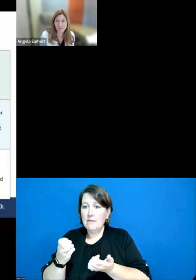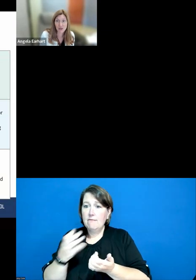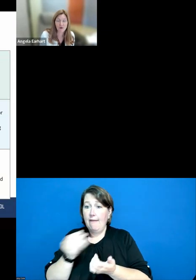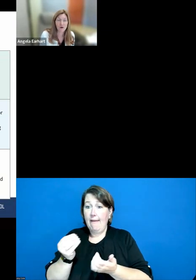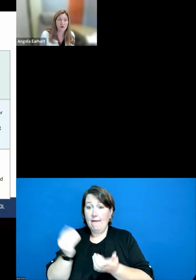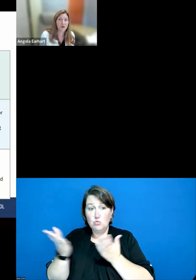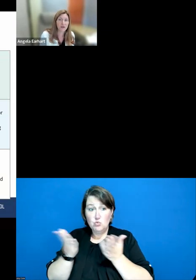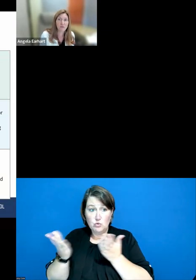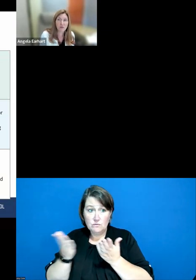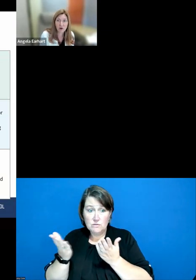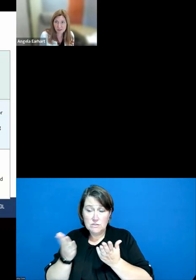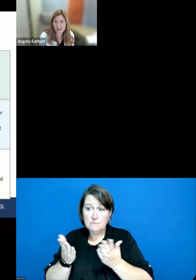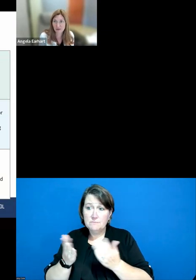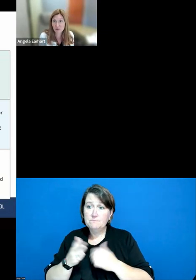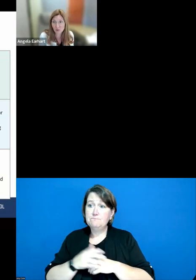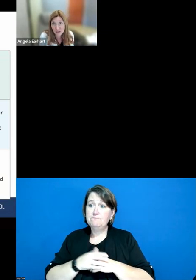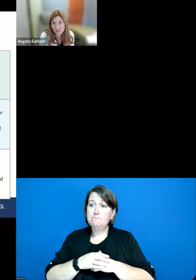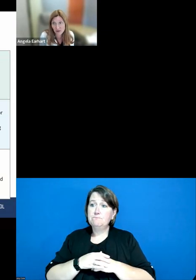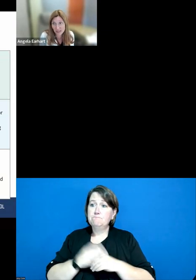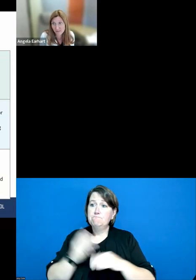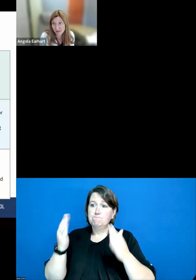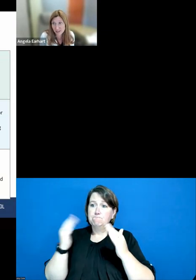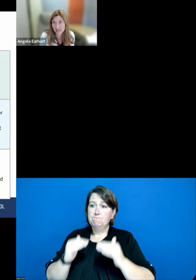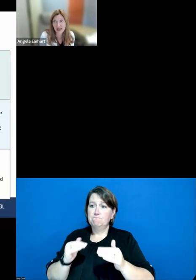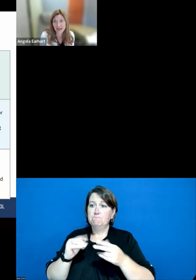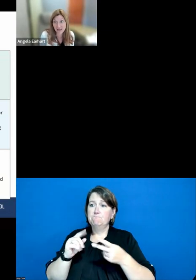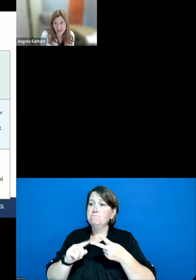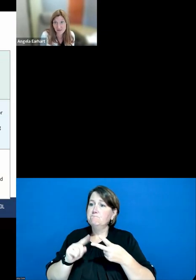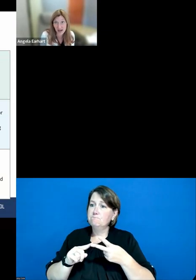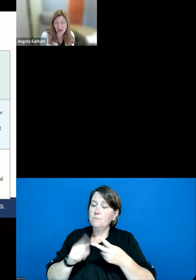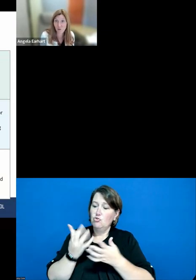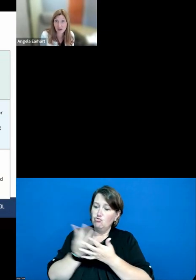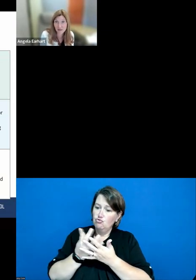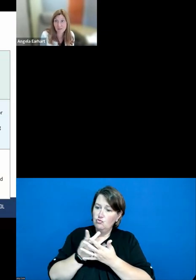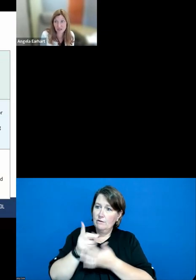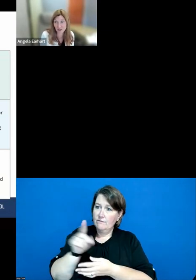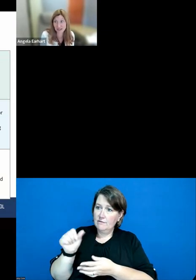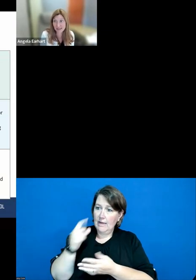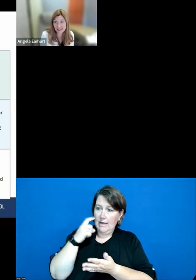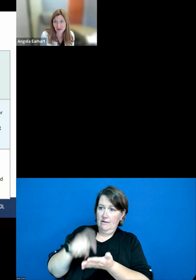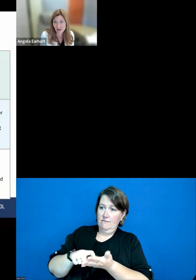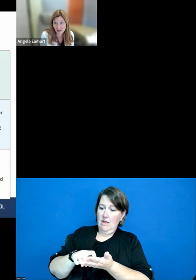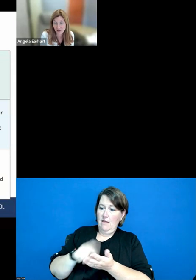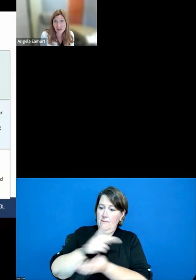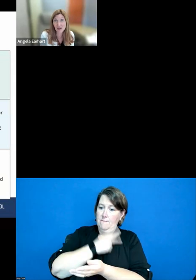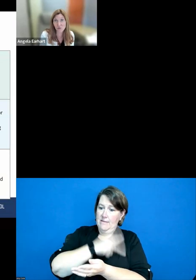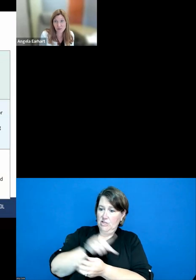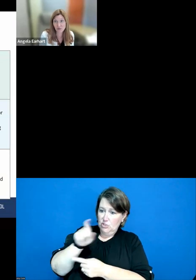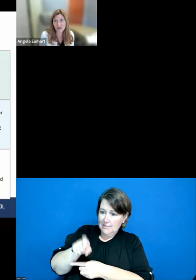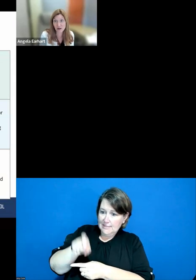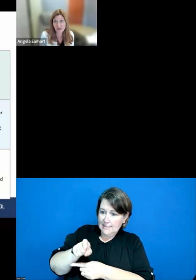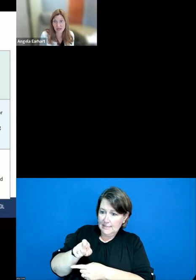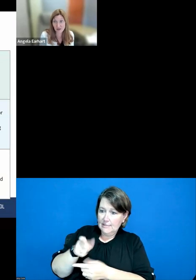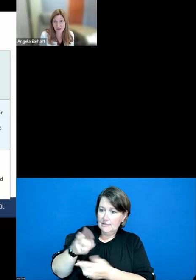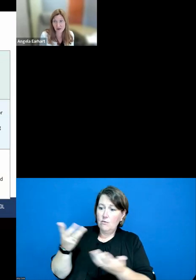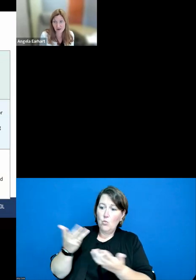We propose to screen for disability and identify what the patient's needs are and what those accommodations are,